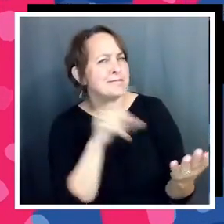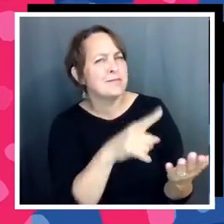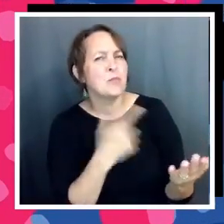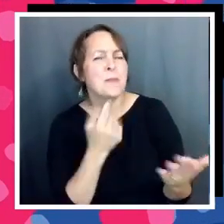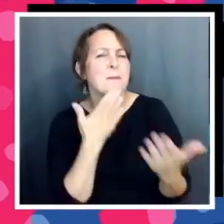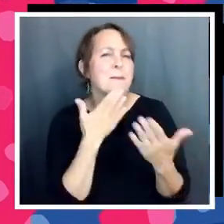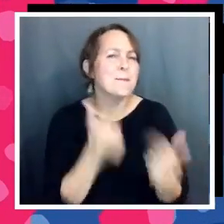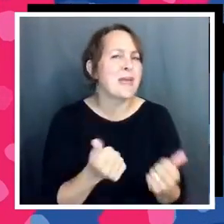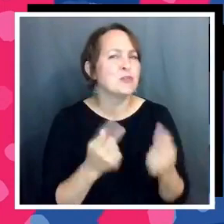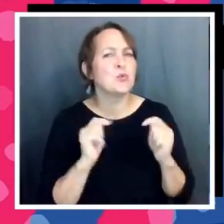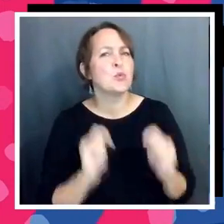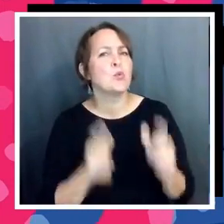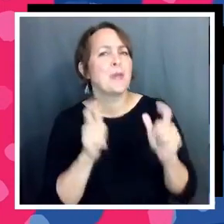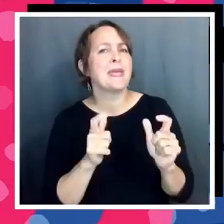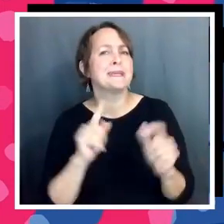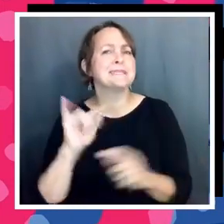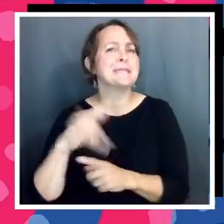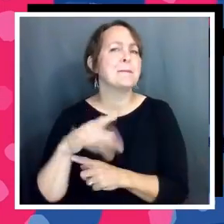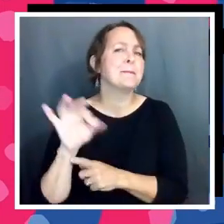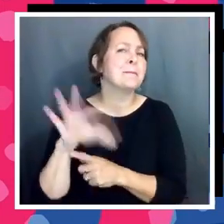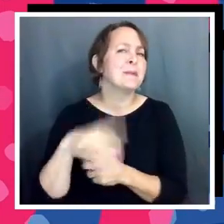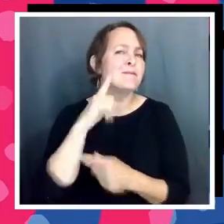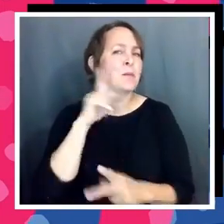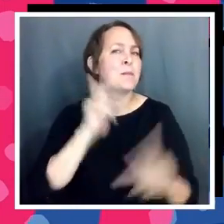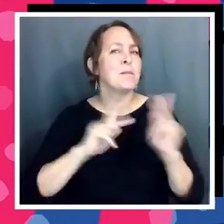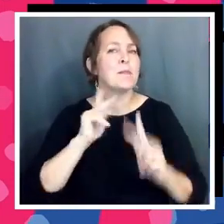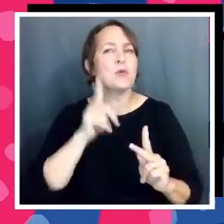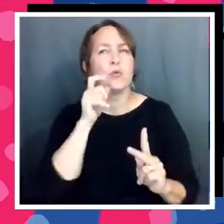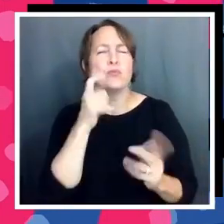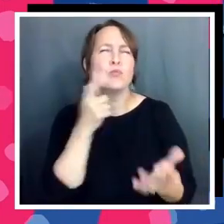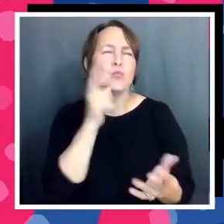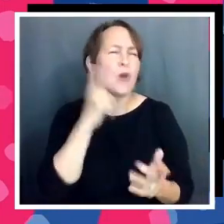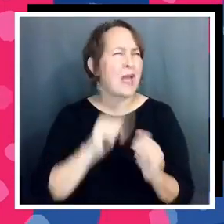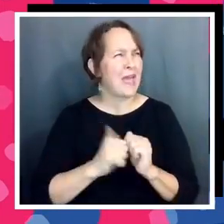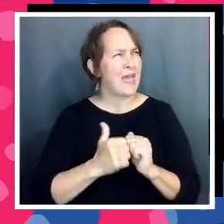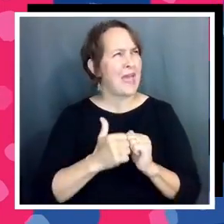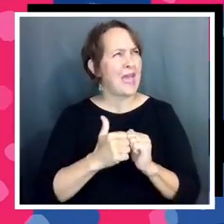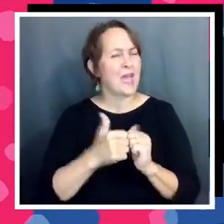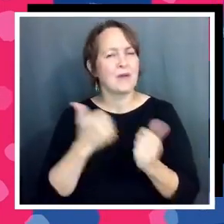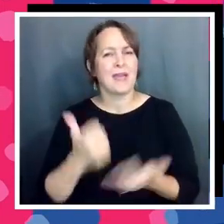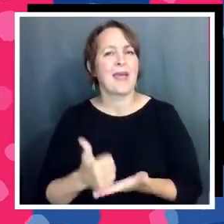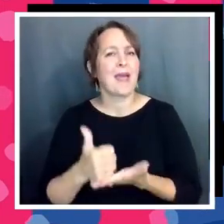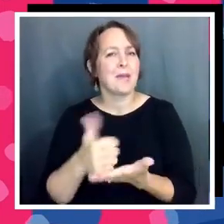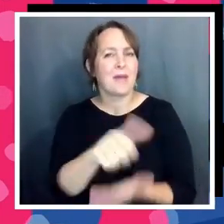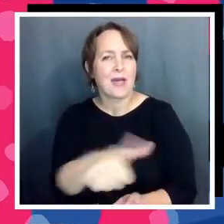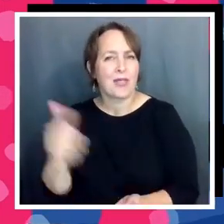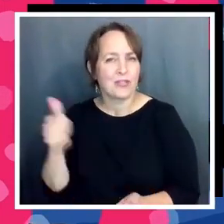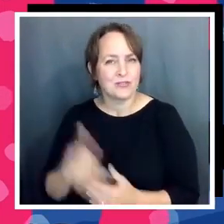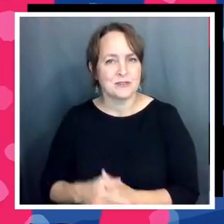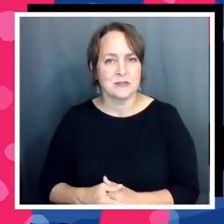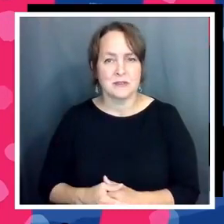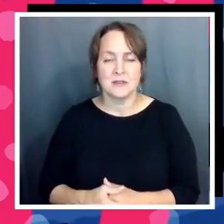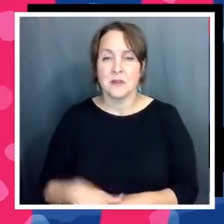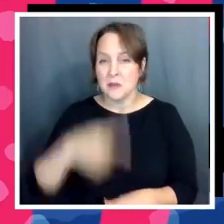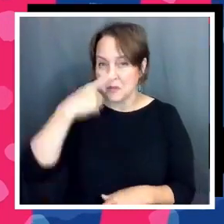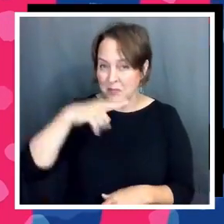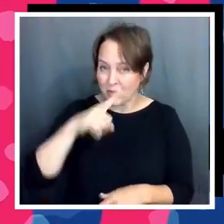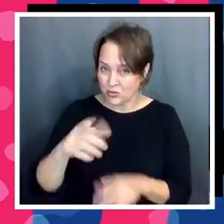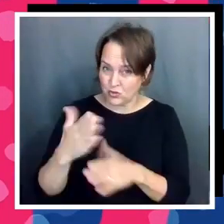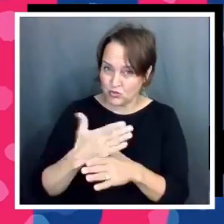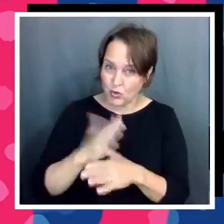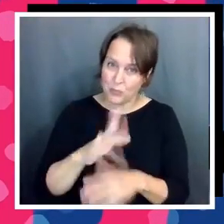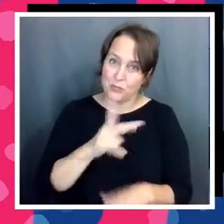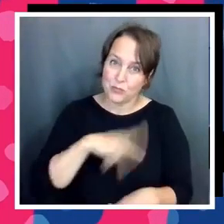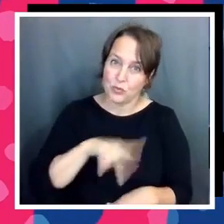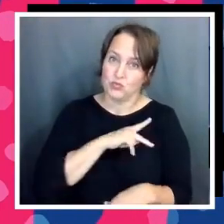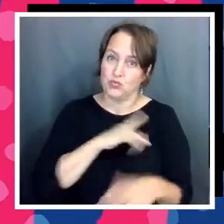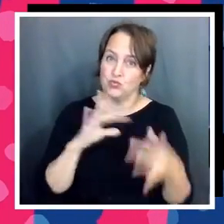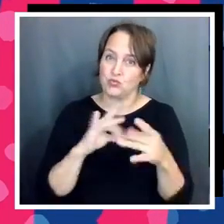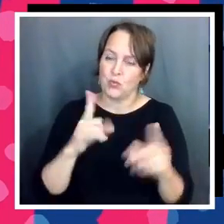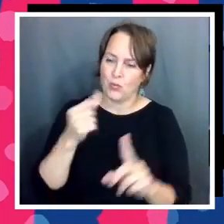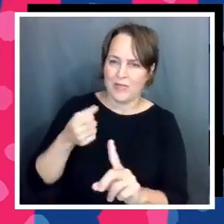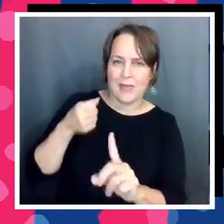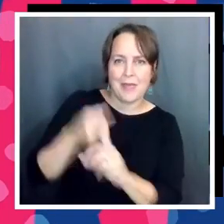CHANGE.